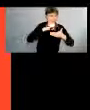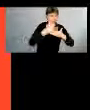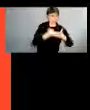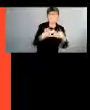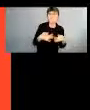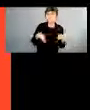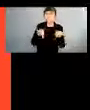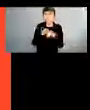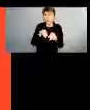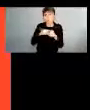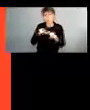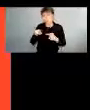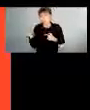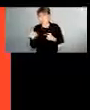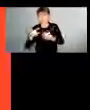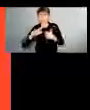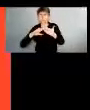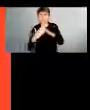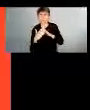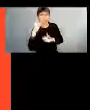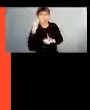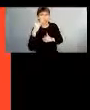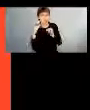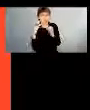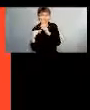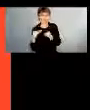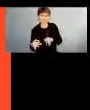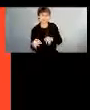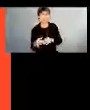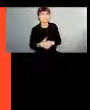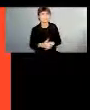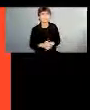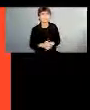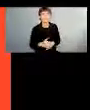phase of the work. So, you’ll see they are basically identical